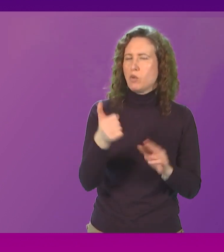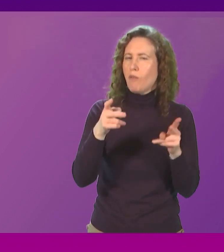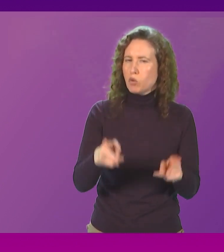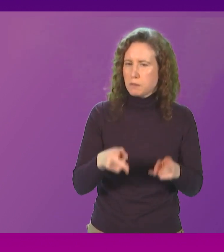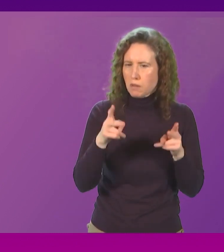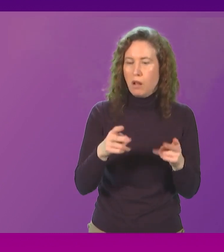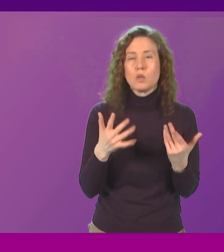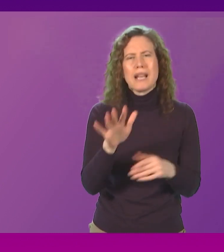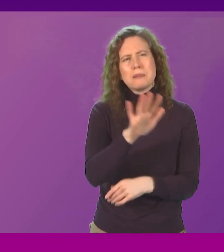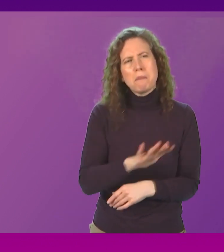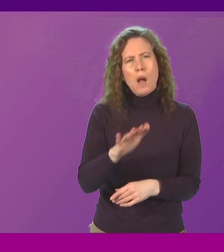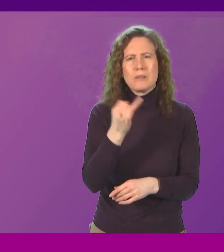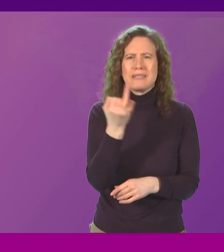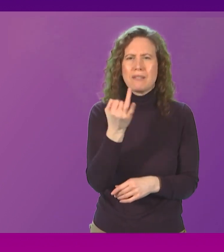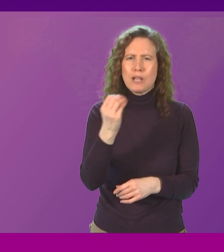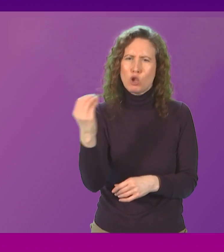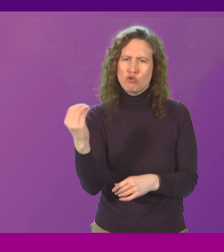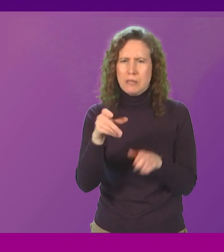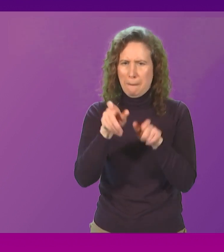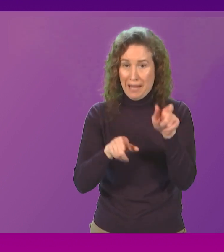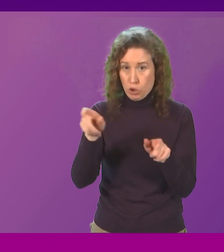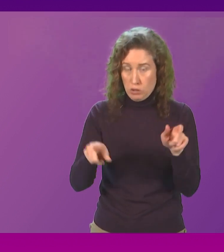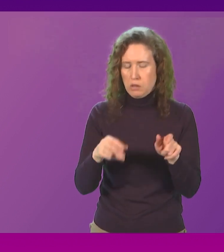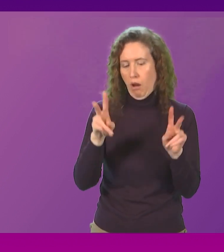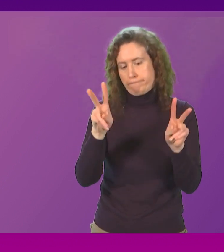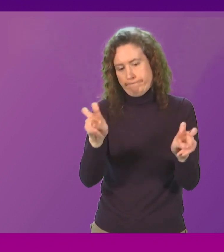out that, today, around 1,700 patients are classed as experiencing such delays.